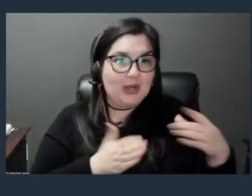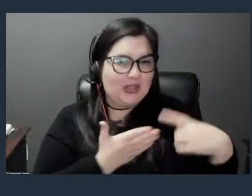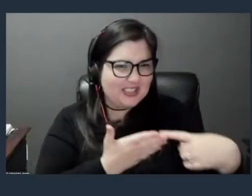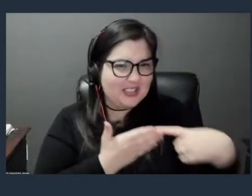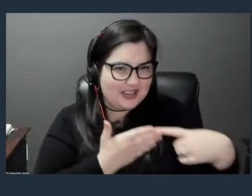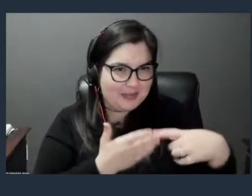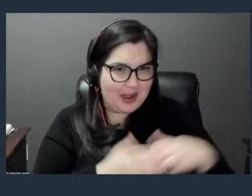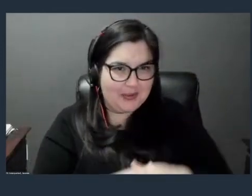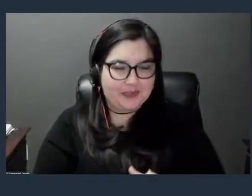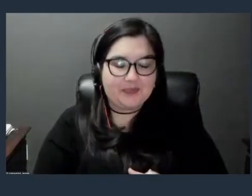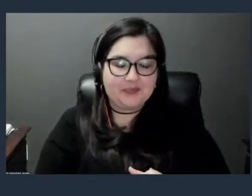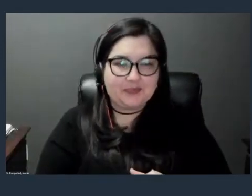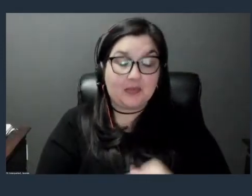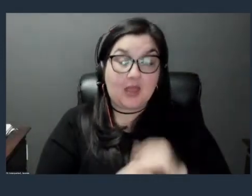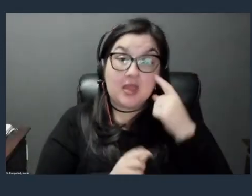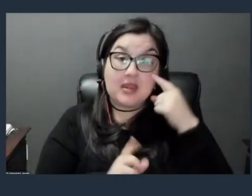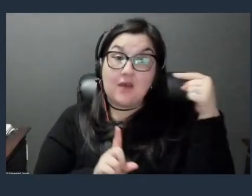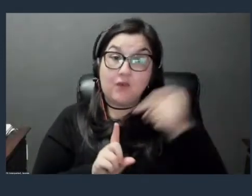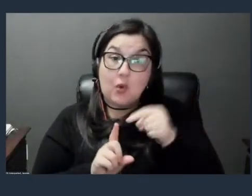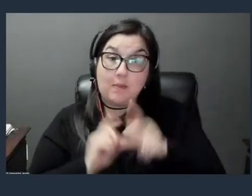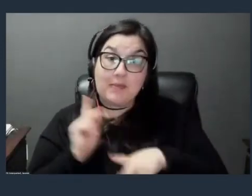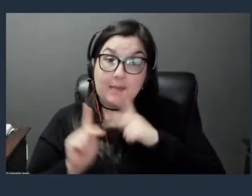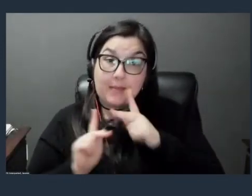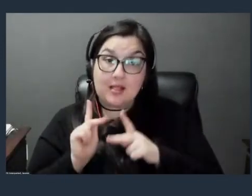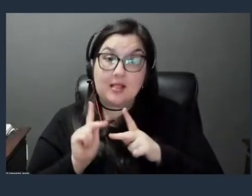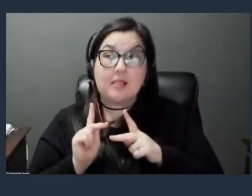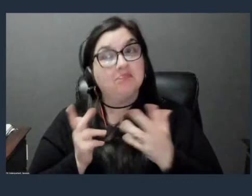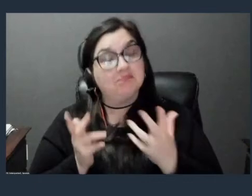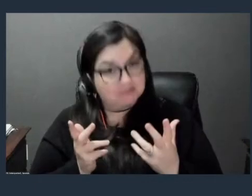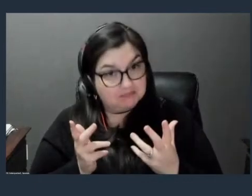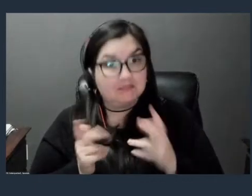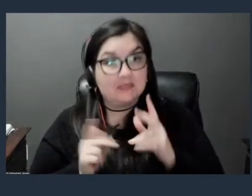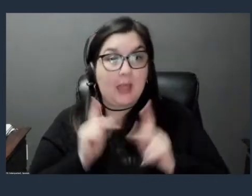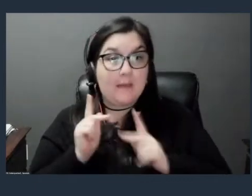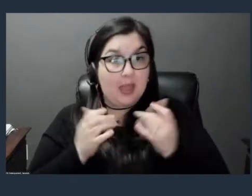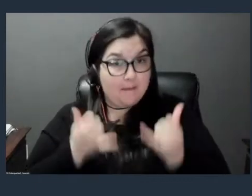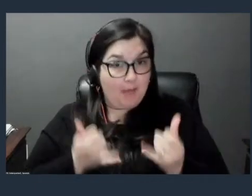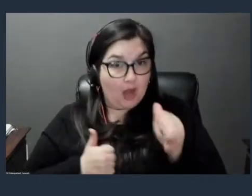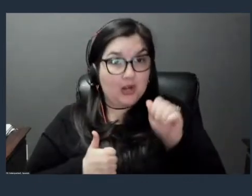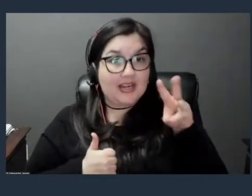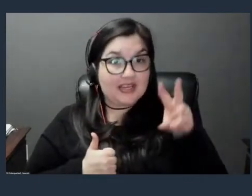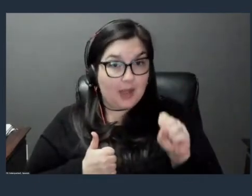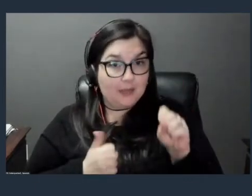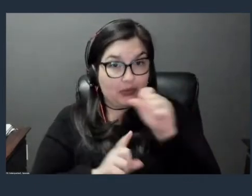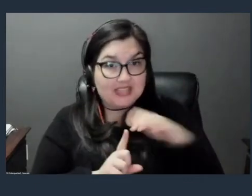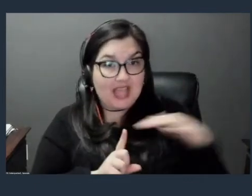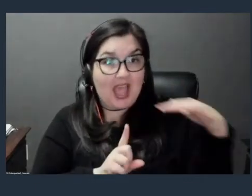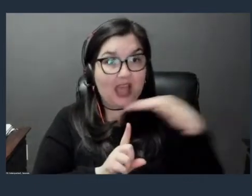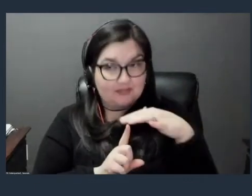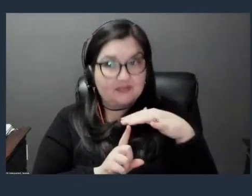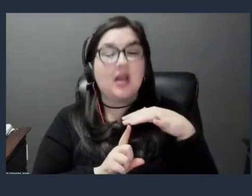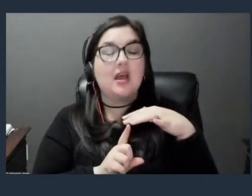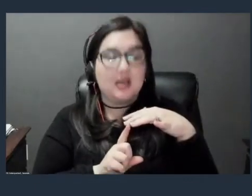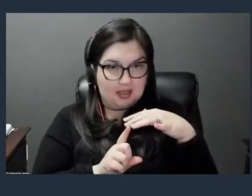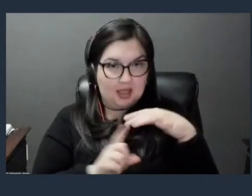For people, people in a modern AWS environment also get mapped into IAM roles.